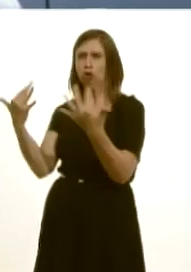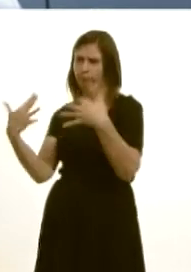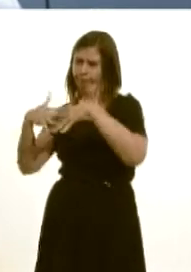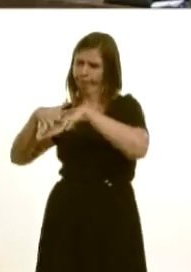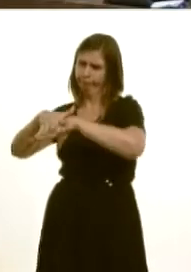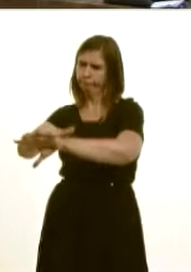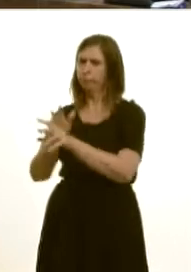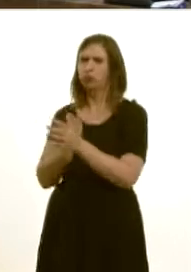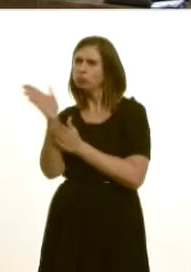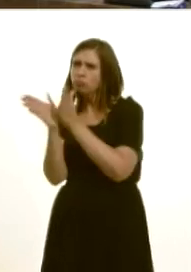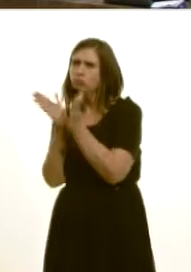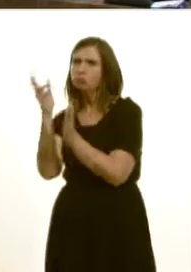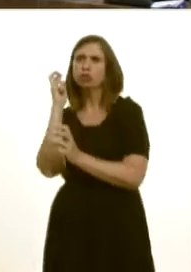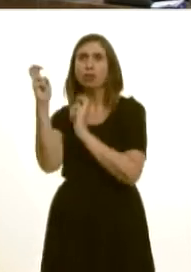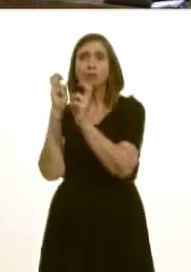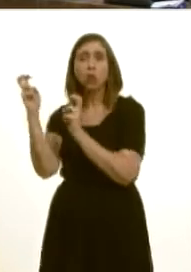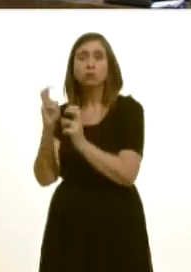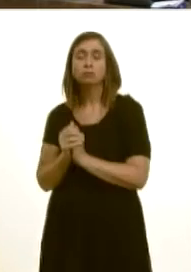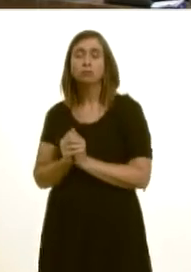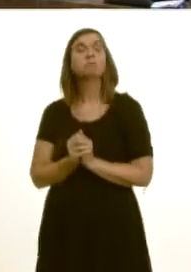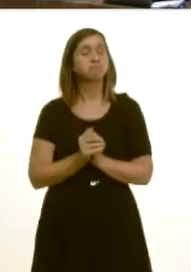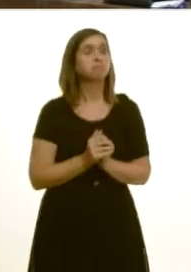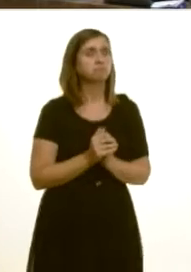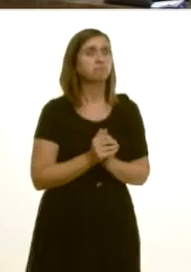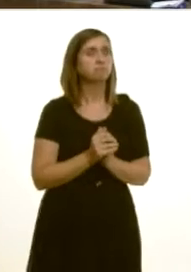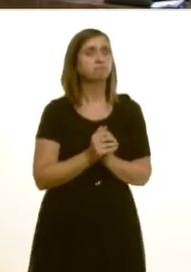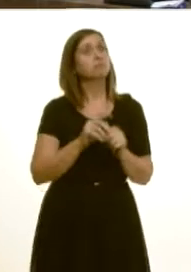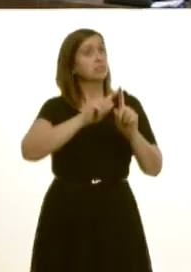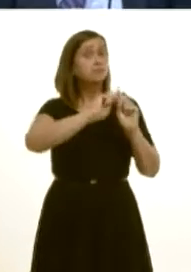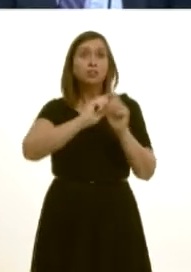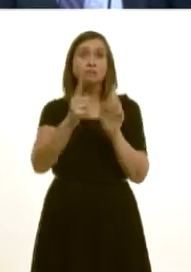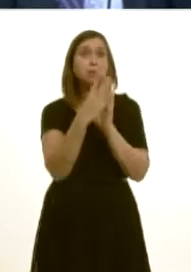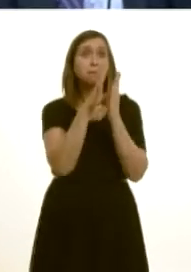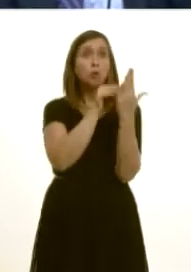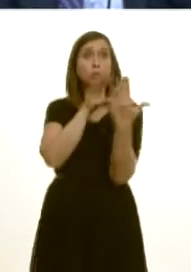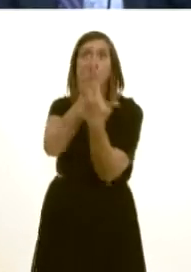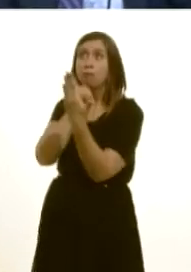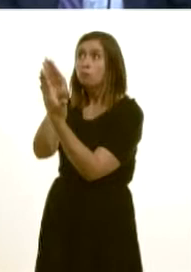Carwyn Jones: We are considering a number of models, including the model that the Member